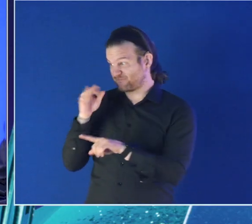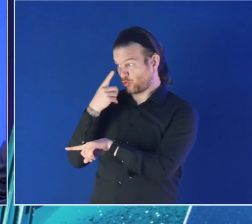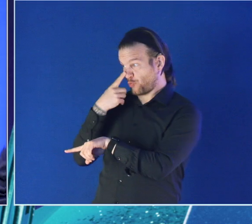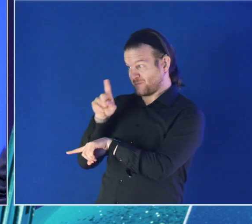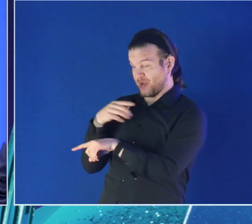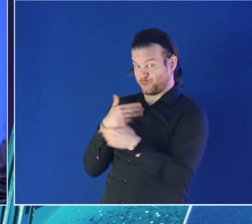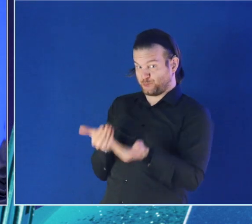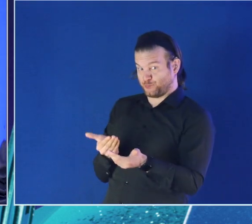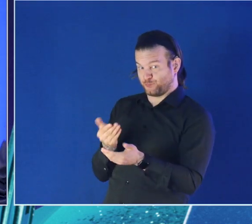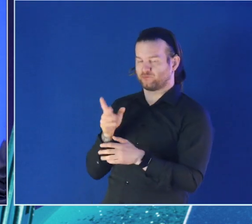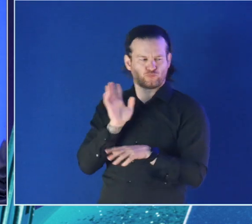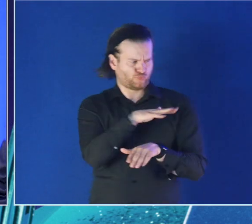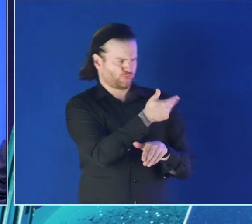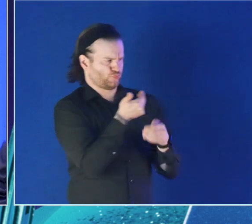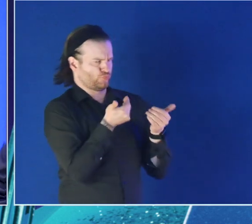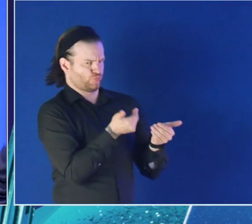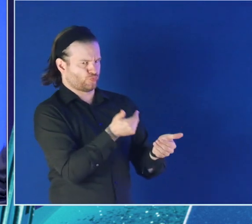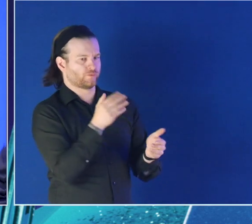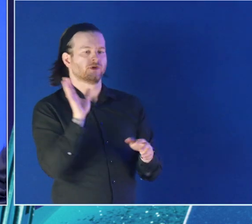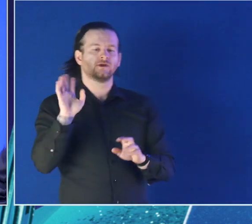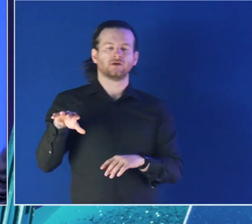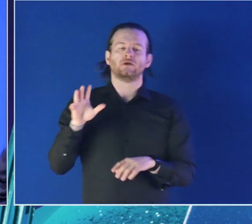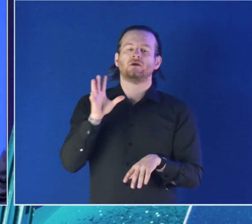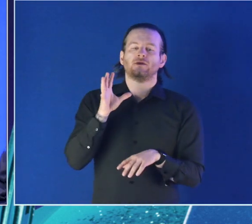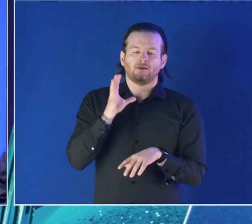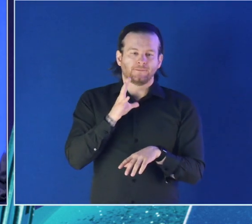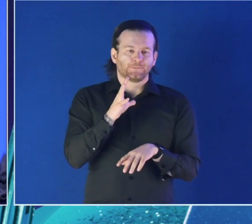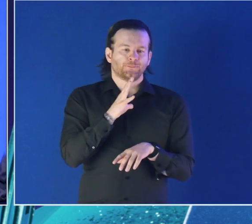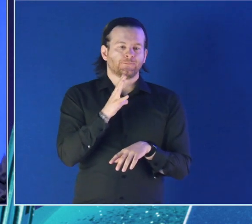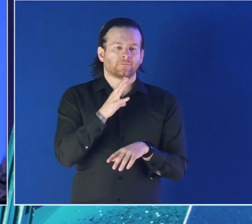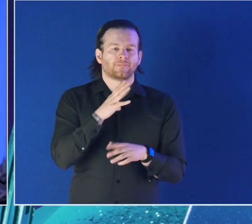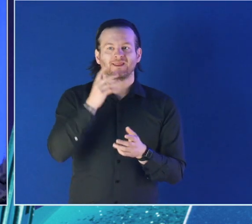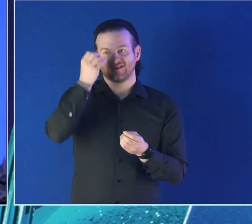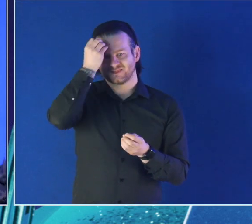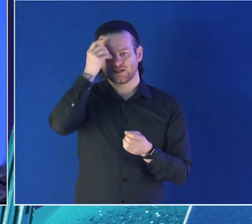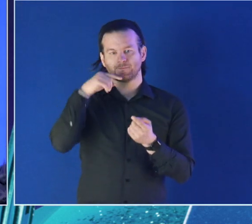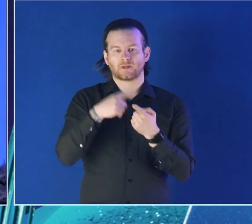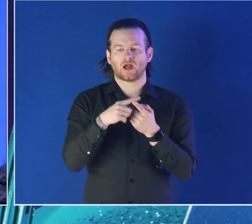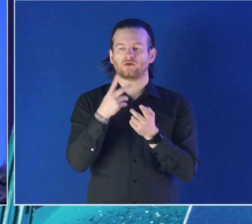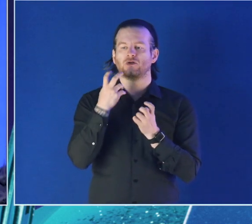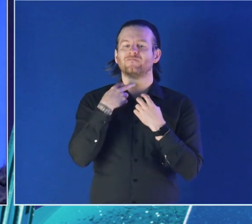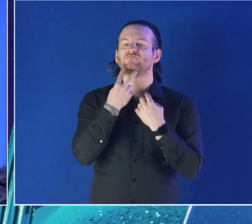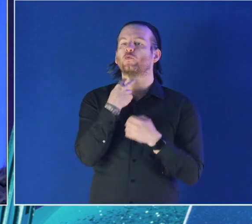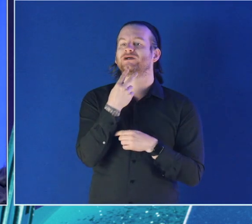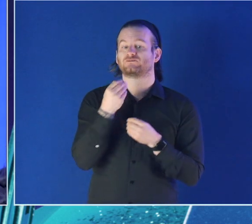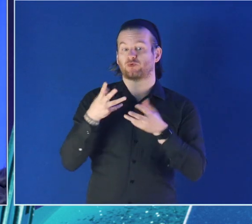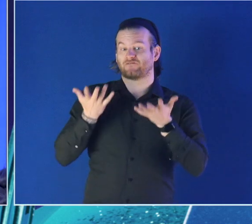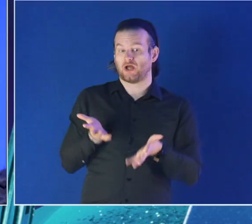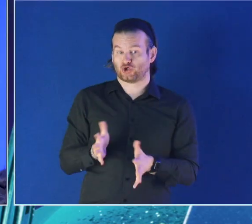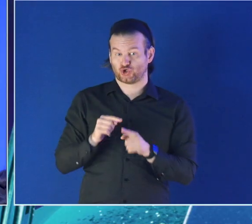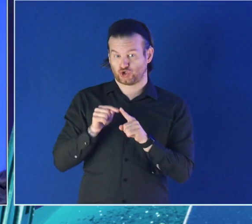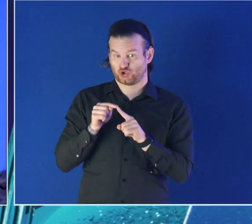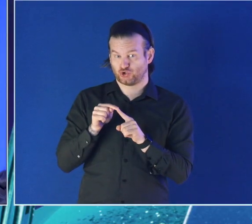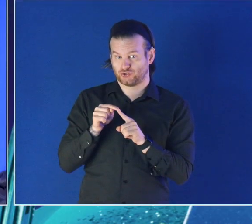to see every voice provider as an option. Why? Because people need options.